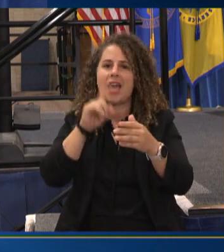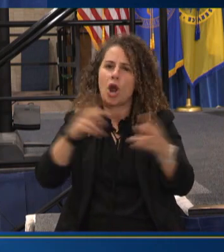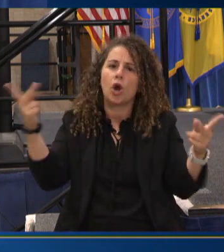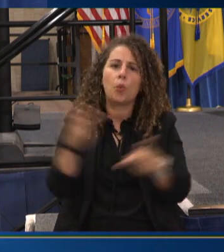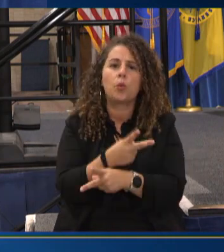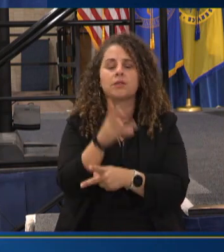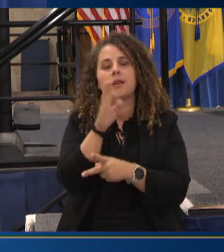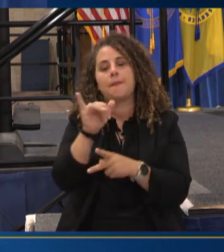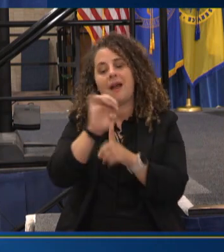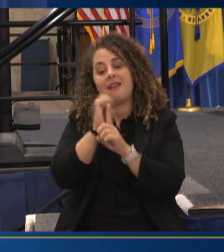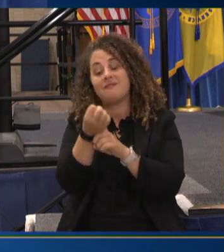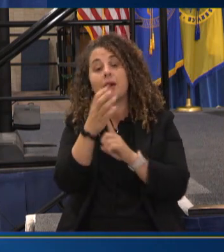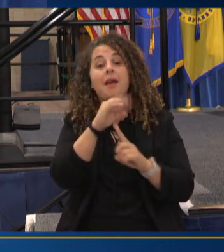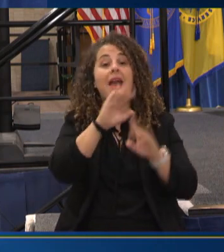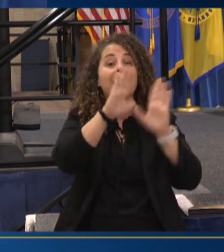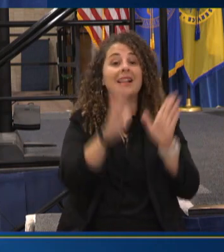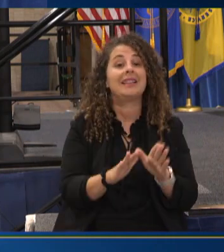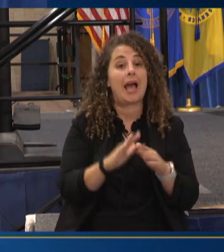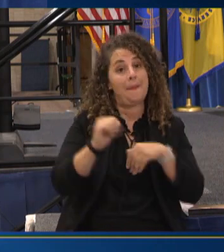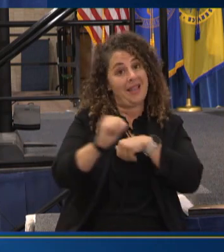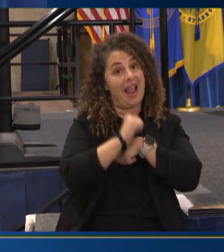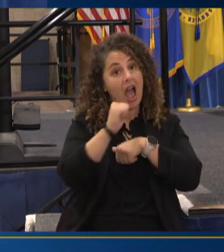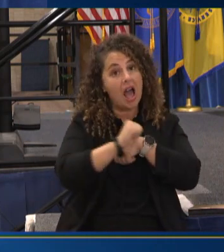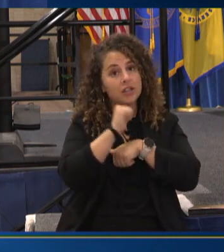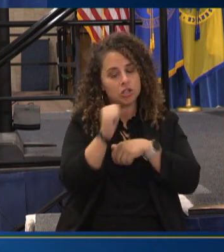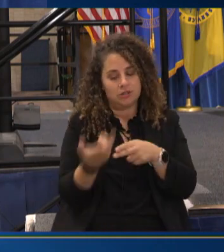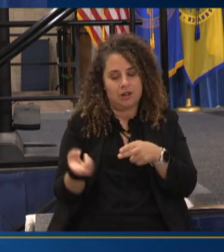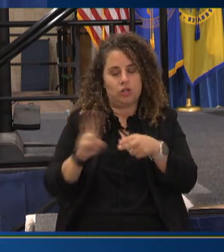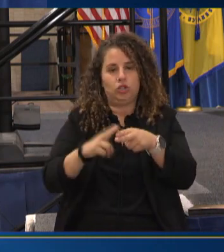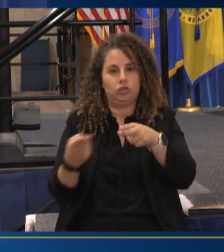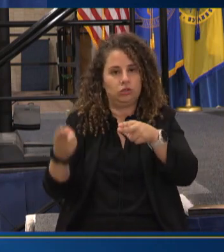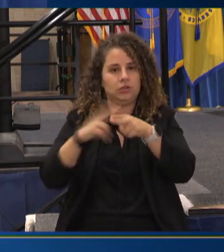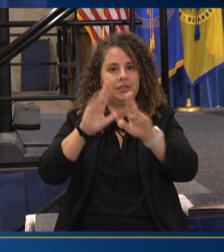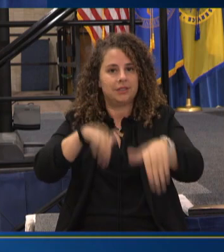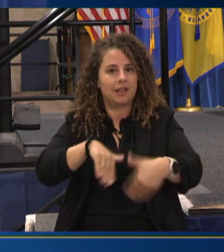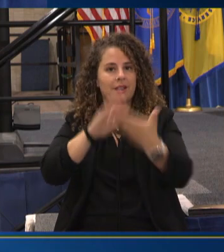environmental and climate hazards that increasingly confront low income